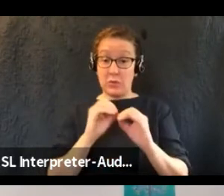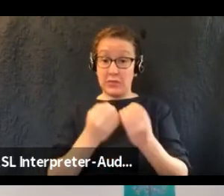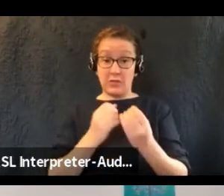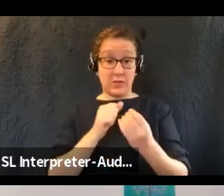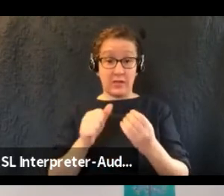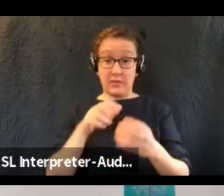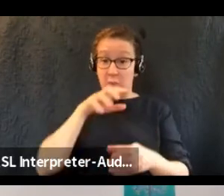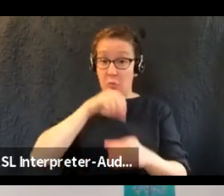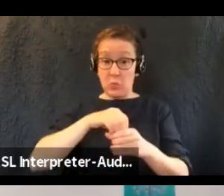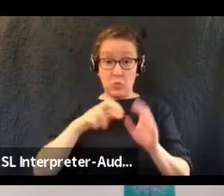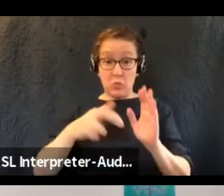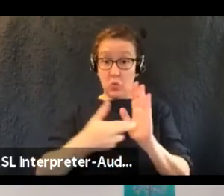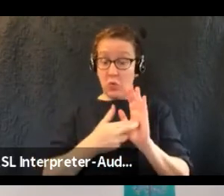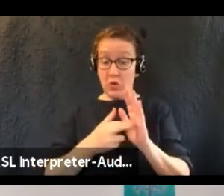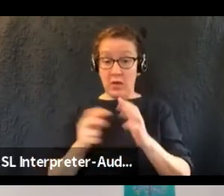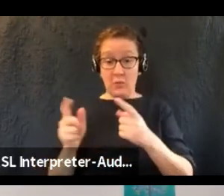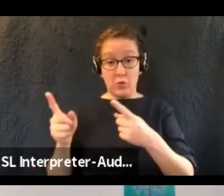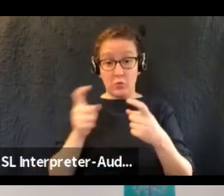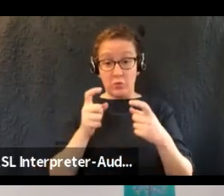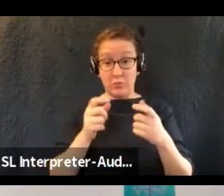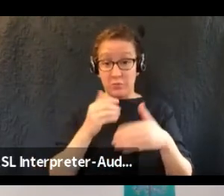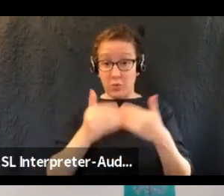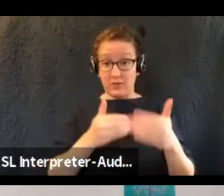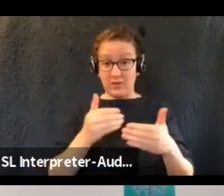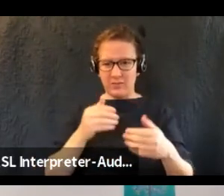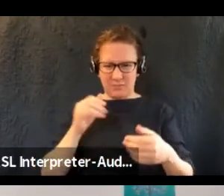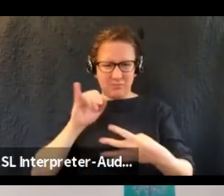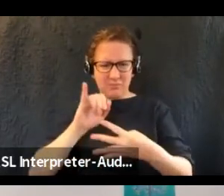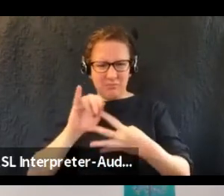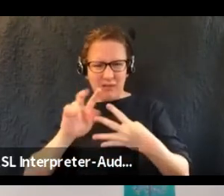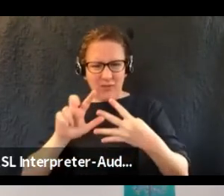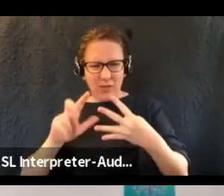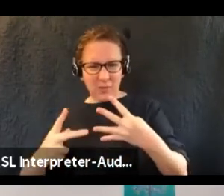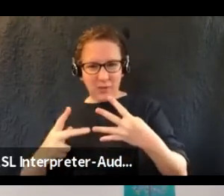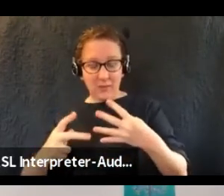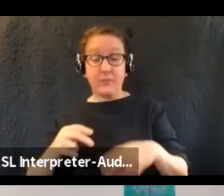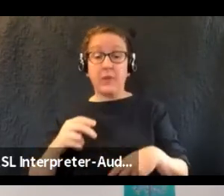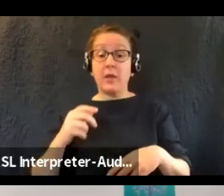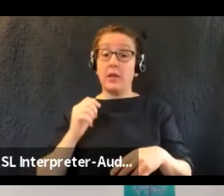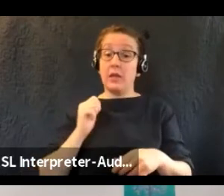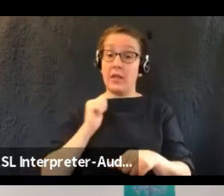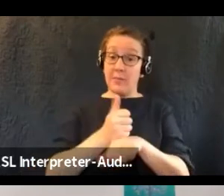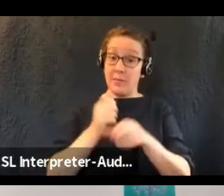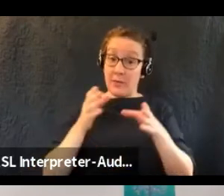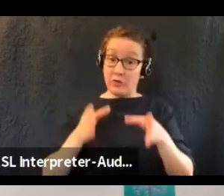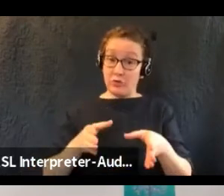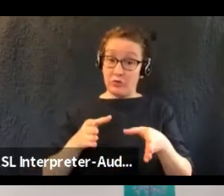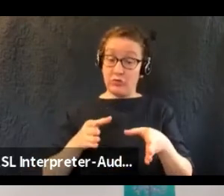as is the case with IVLP implementers, they can instead position themselves as the leaders